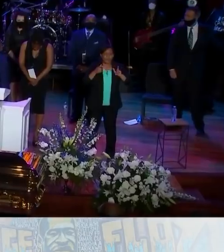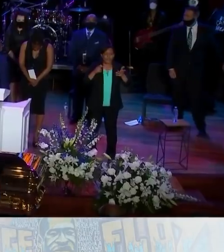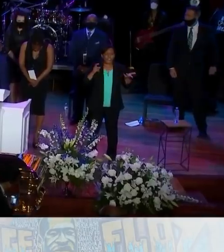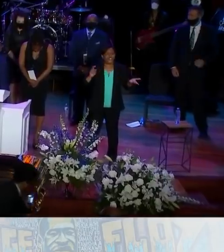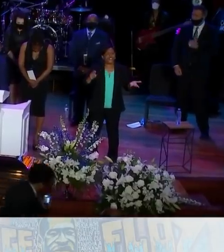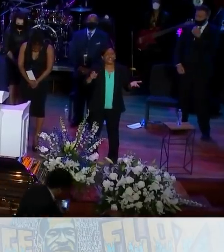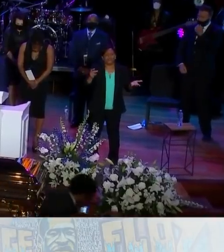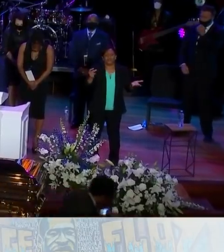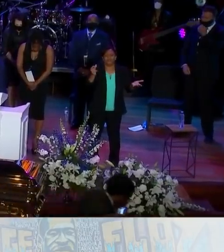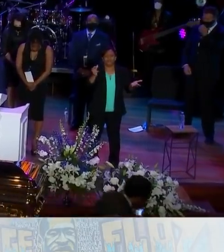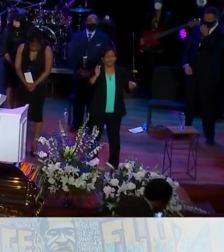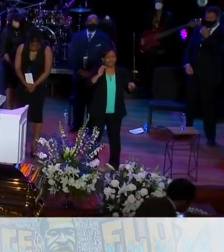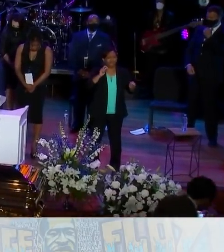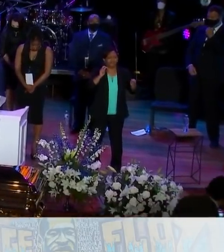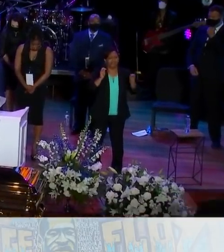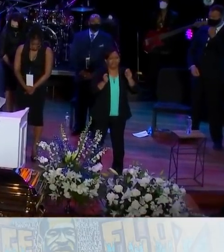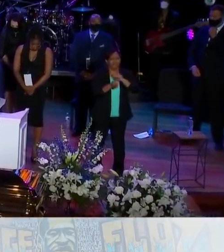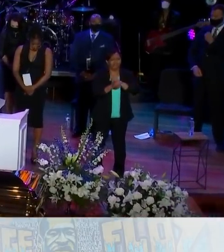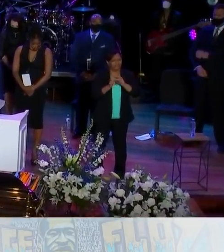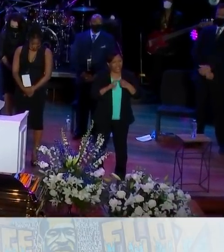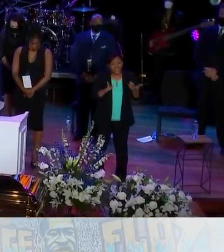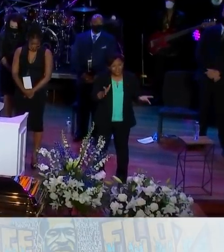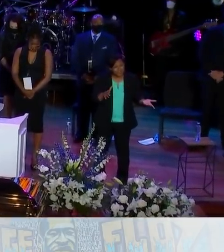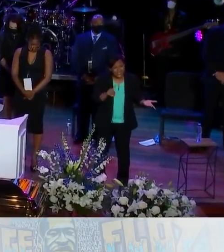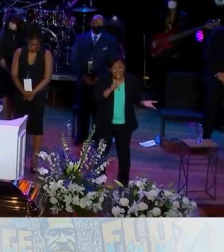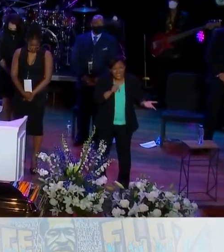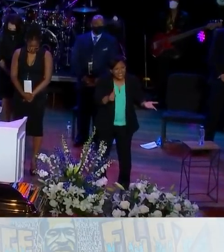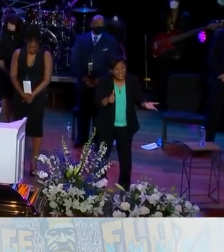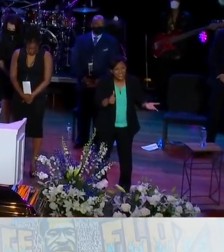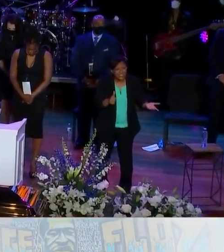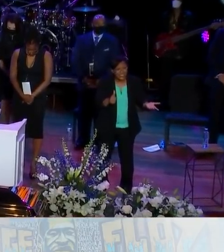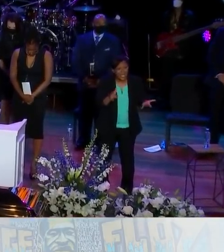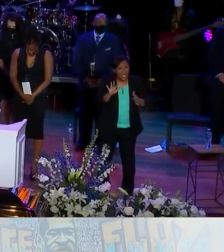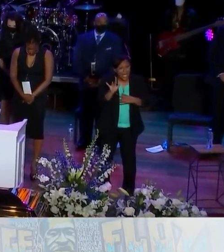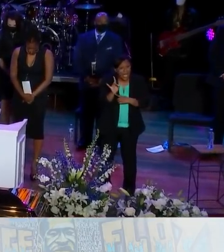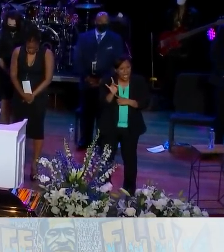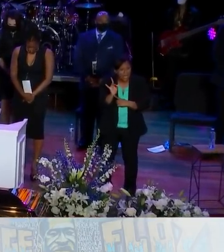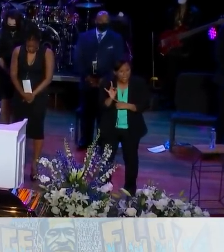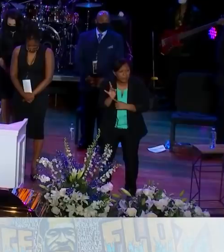MINUTES, I THINK ABOUT WHAT GEORGE WAS GOING THROUGH LAYING